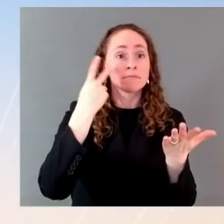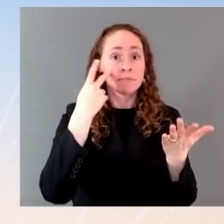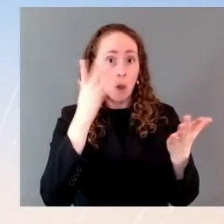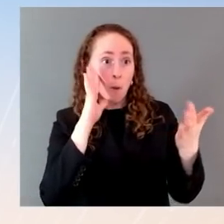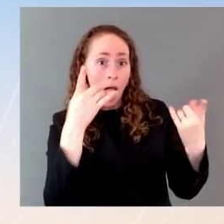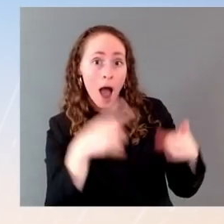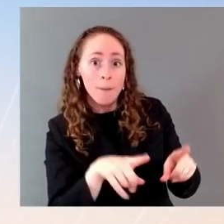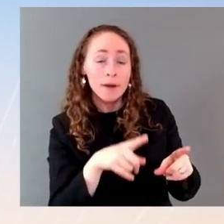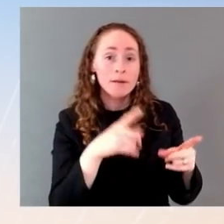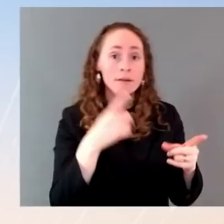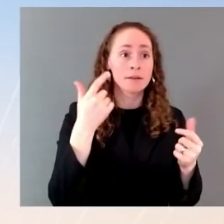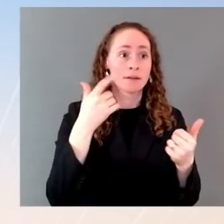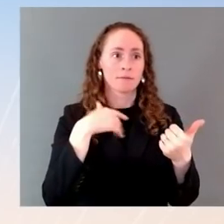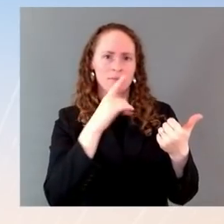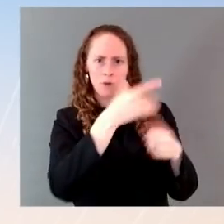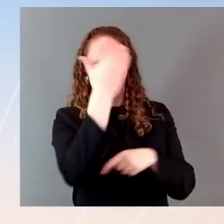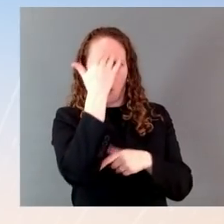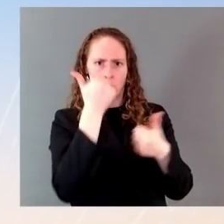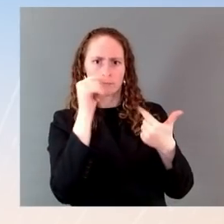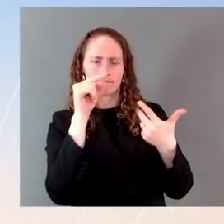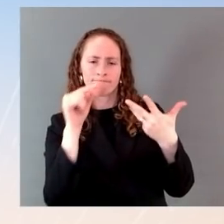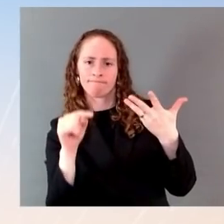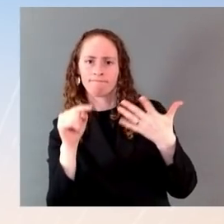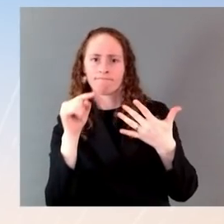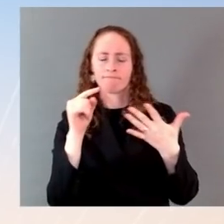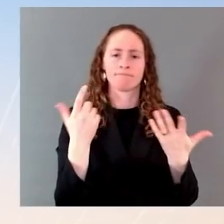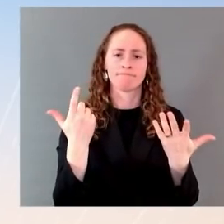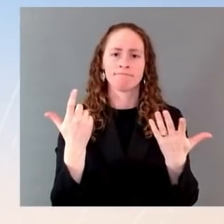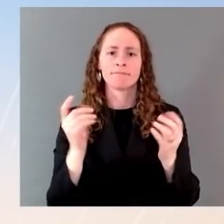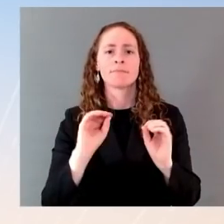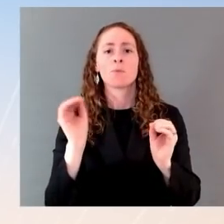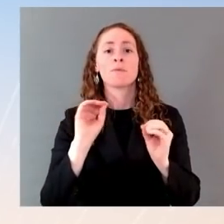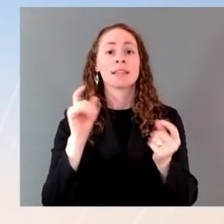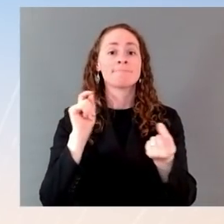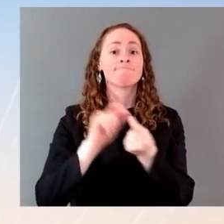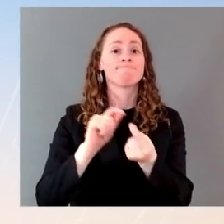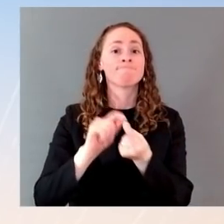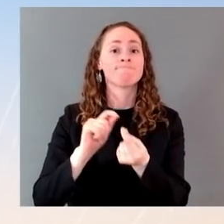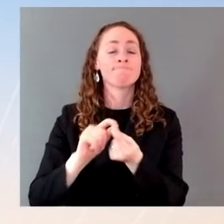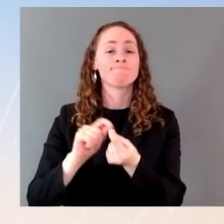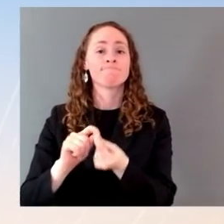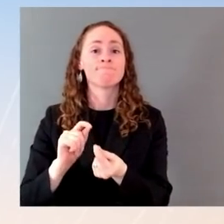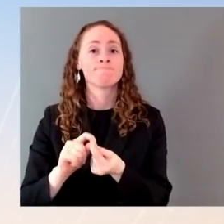The Press: But it's not hypothetical to say, leader to leader, Putin is someone that this --